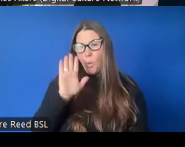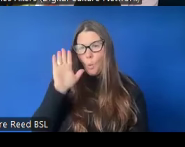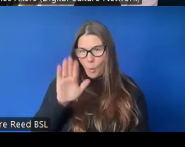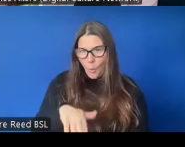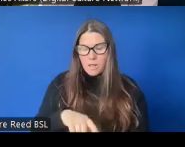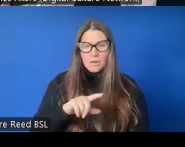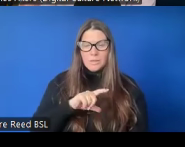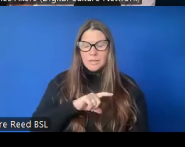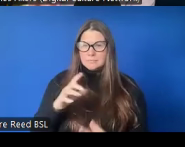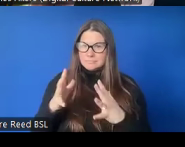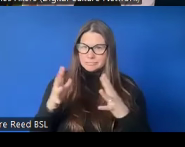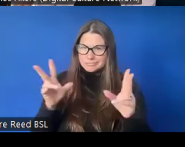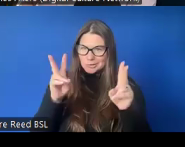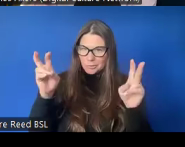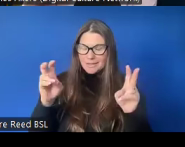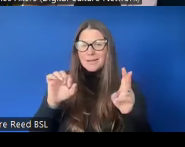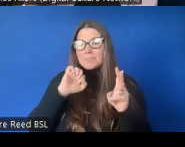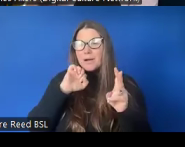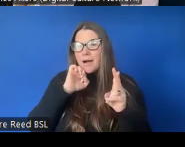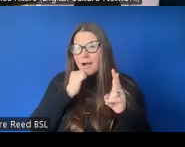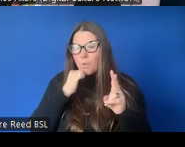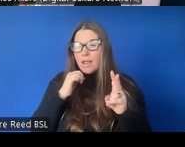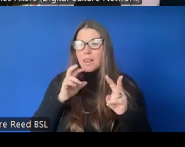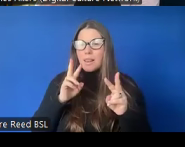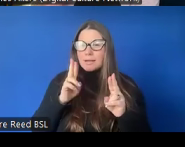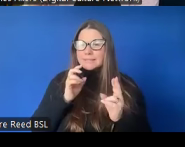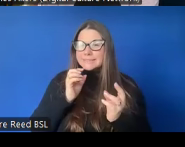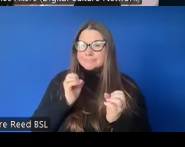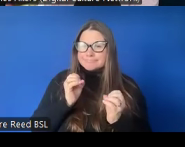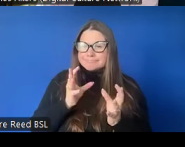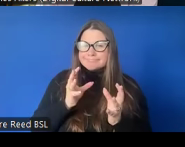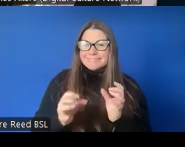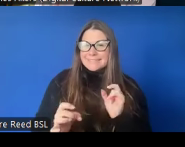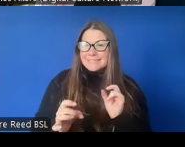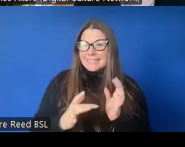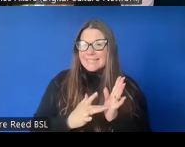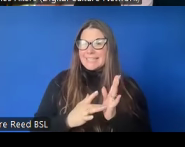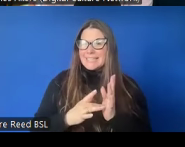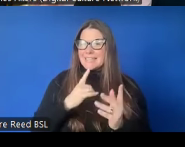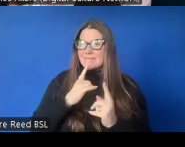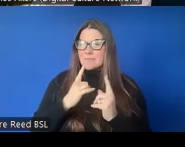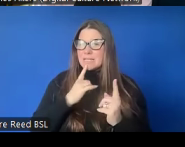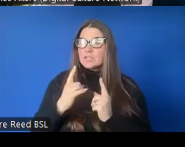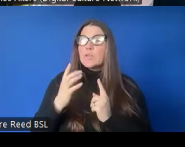but I'm going to do my best to give you some key takeaways that you might want to think about with the way that you use data